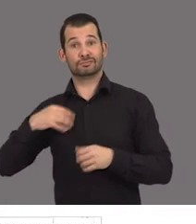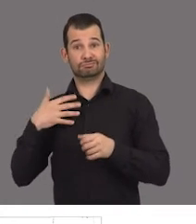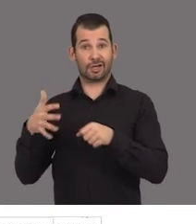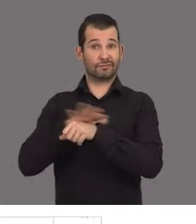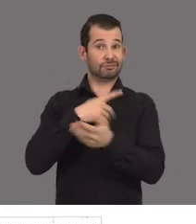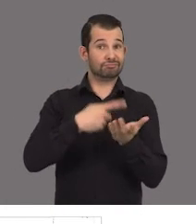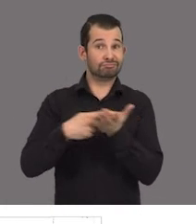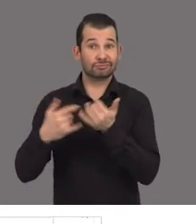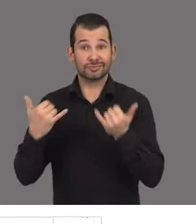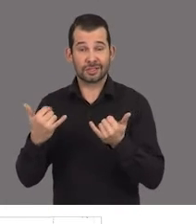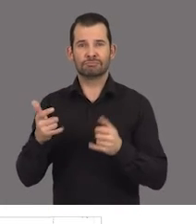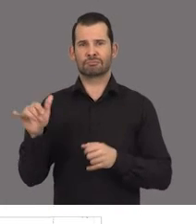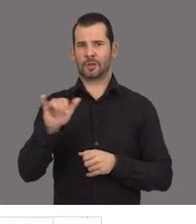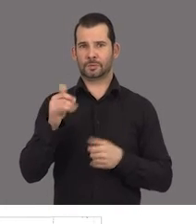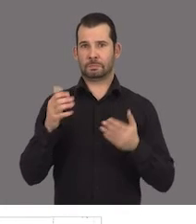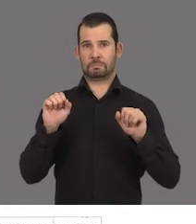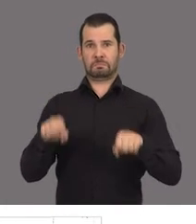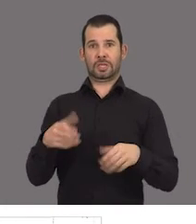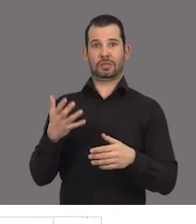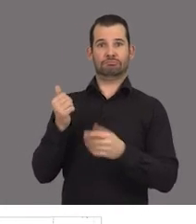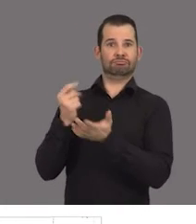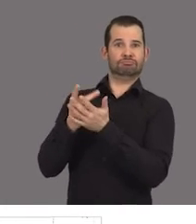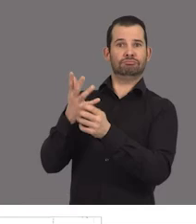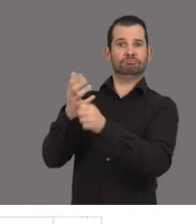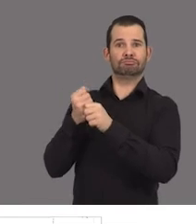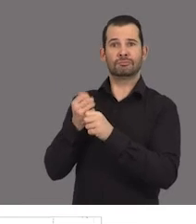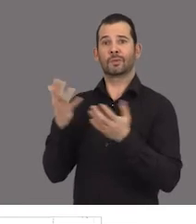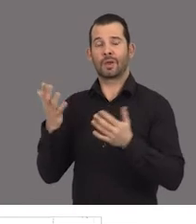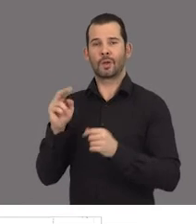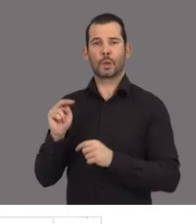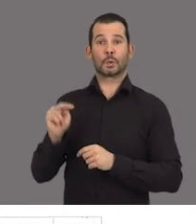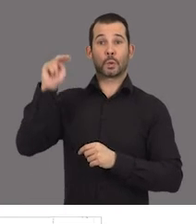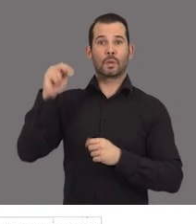you may also be eligible to claim the northern residents deductions.